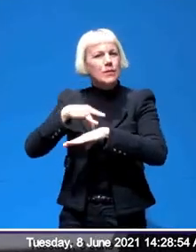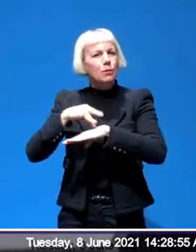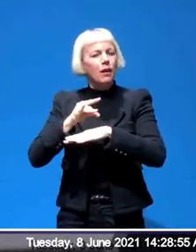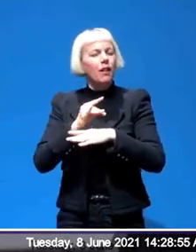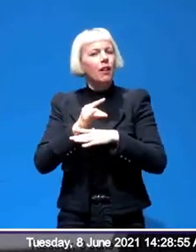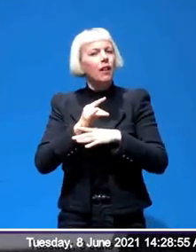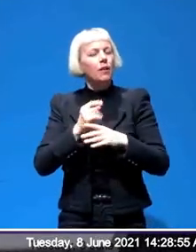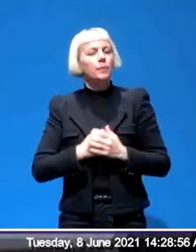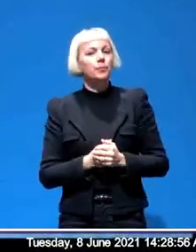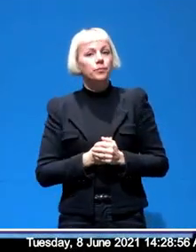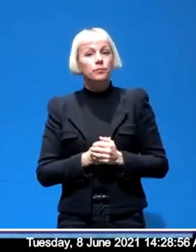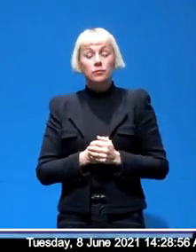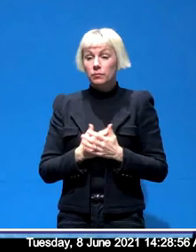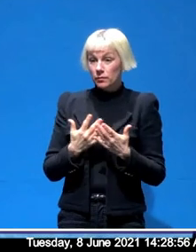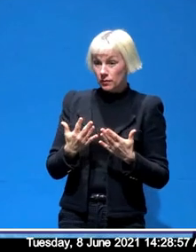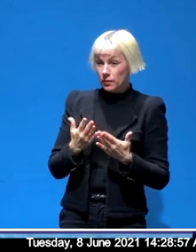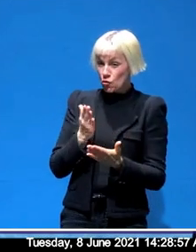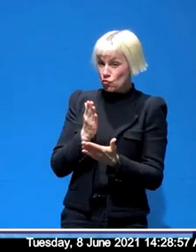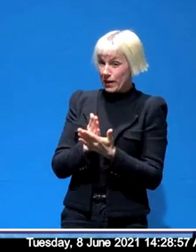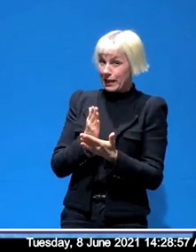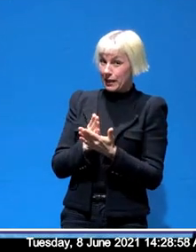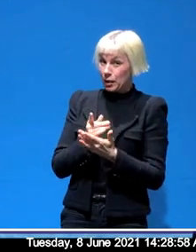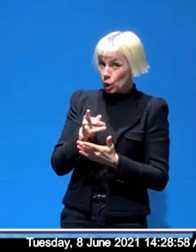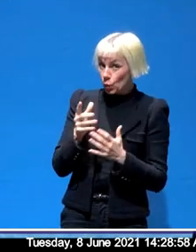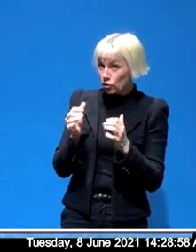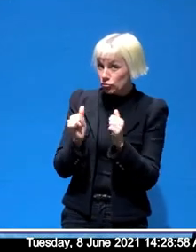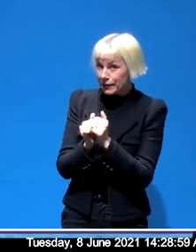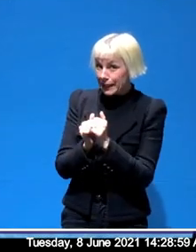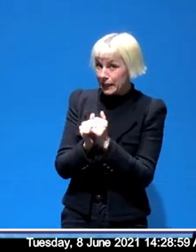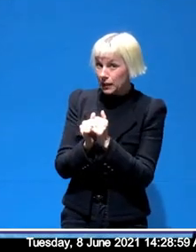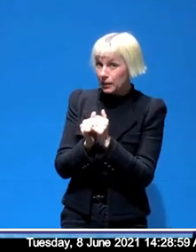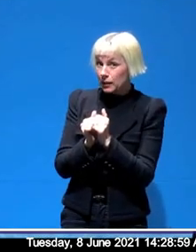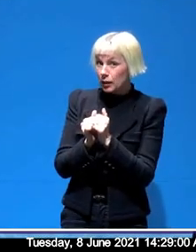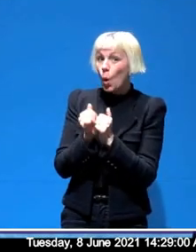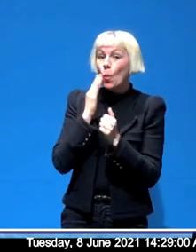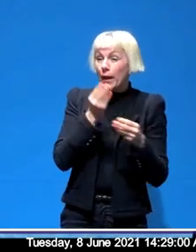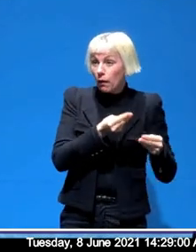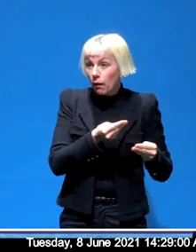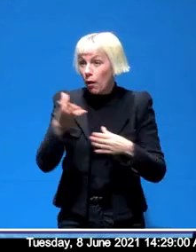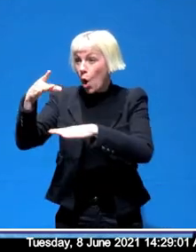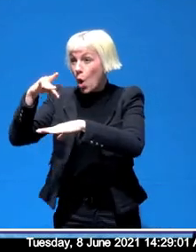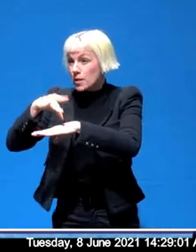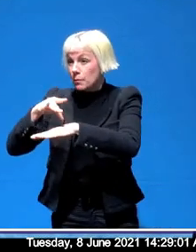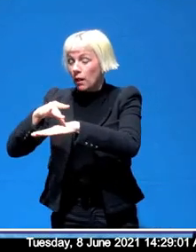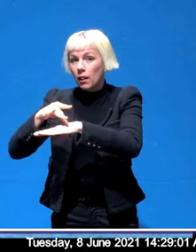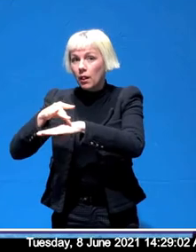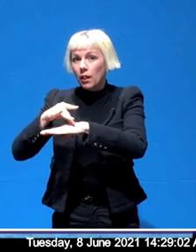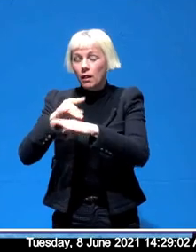Would you agree that the focus was really on that hospital admission rather than the injuries, in this report?